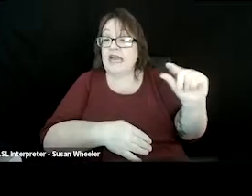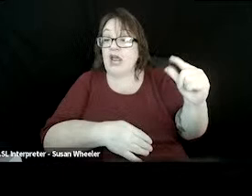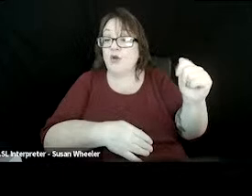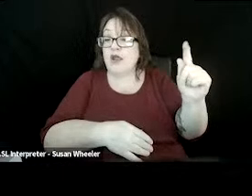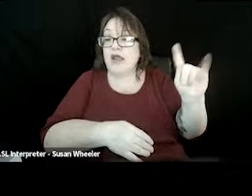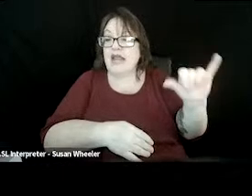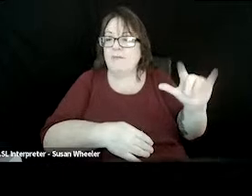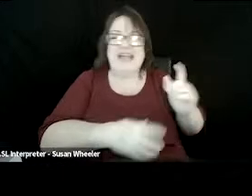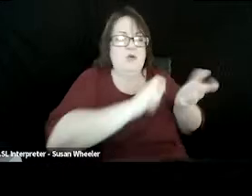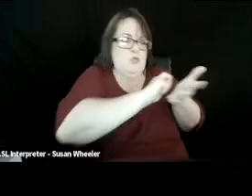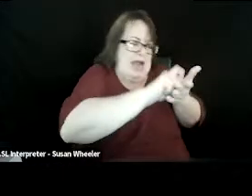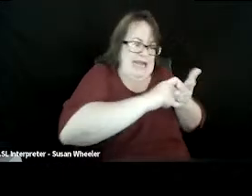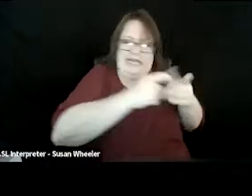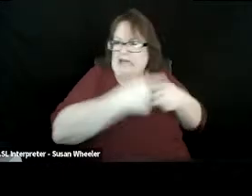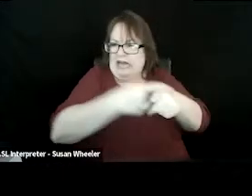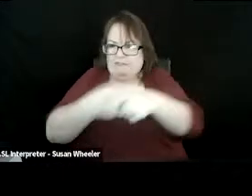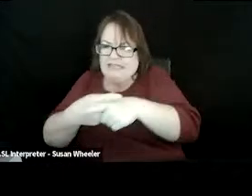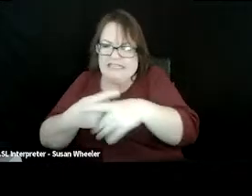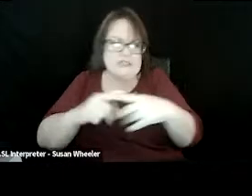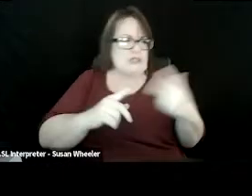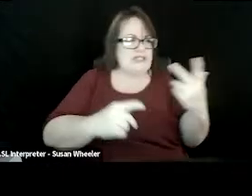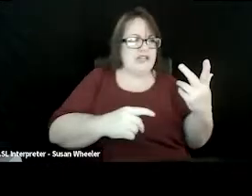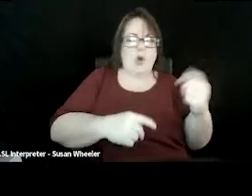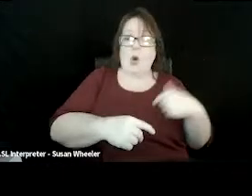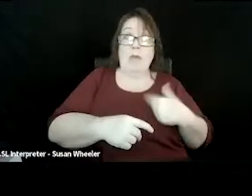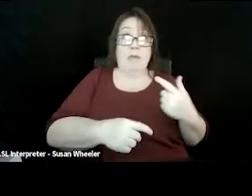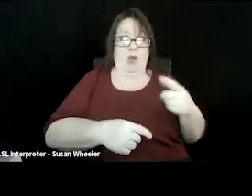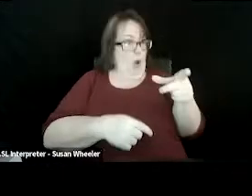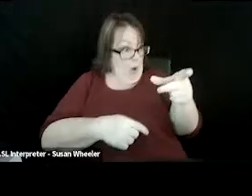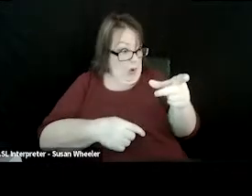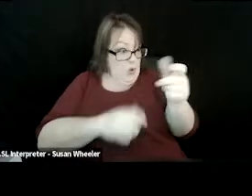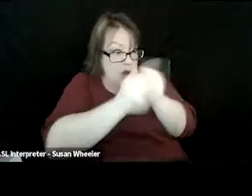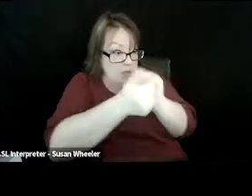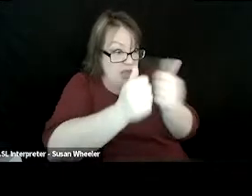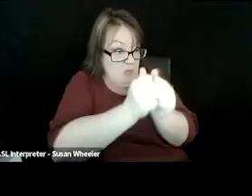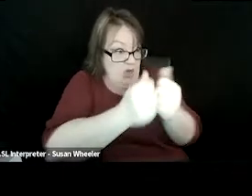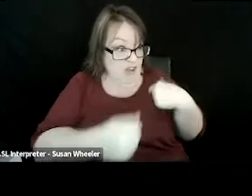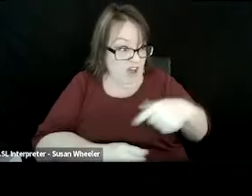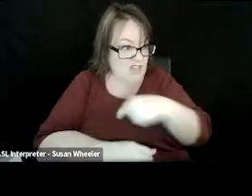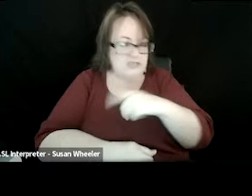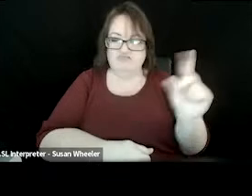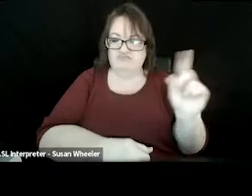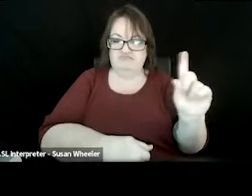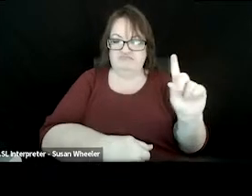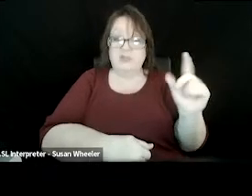that you're actually competing with them. So these kinds of things that I have listed